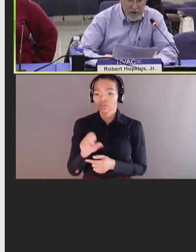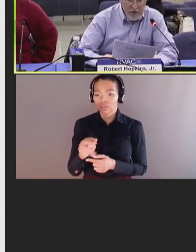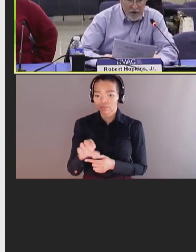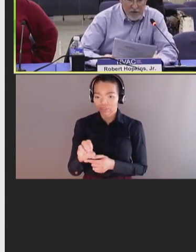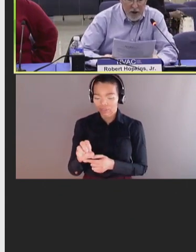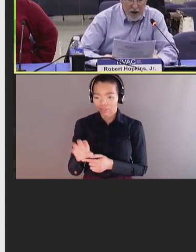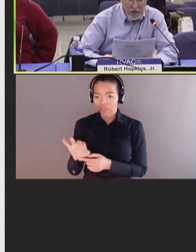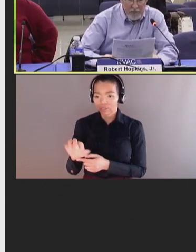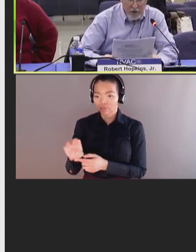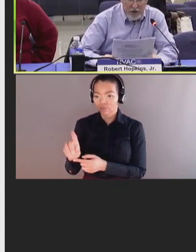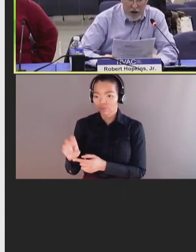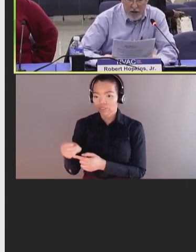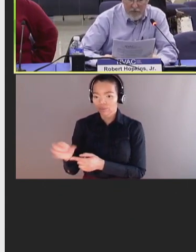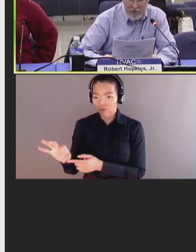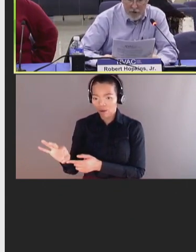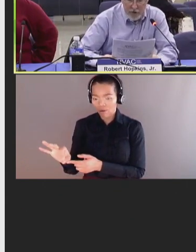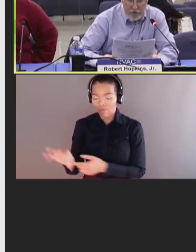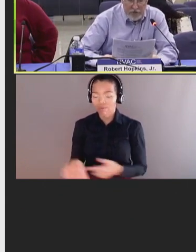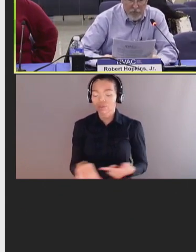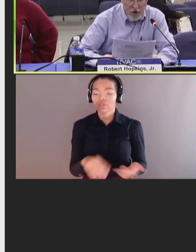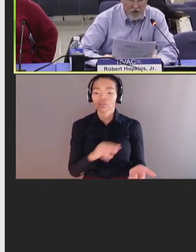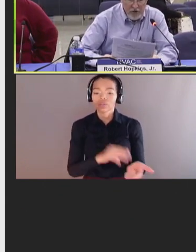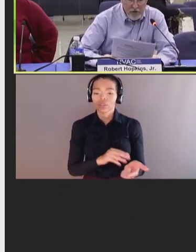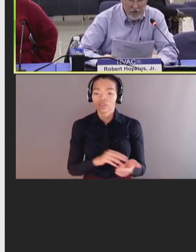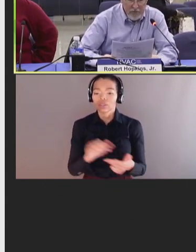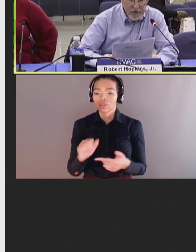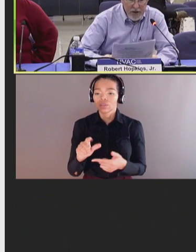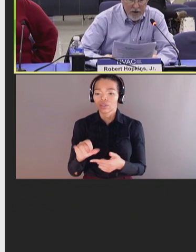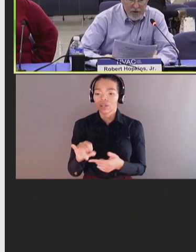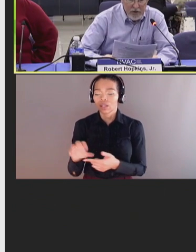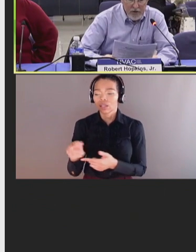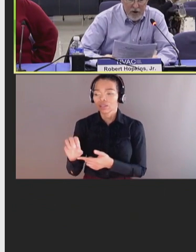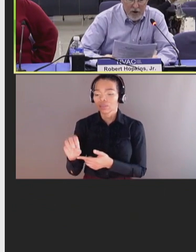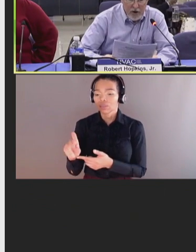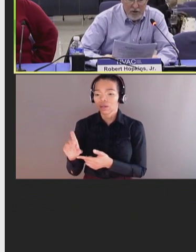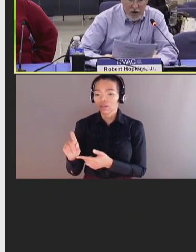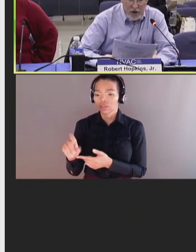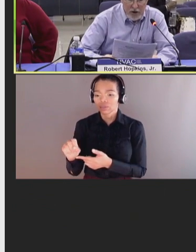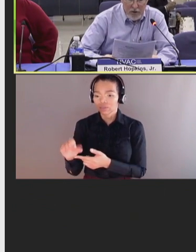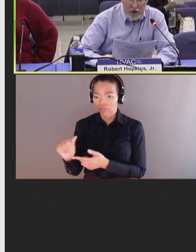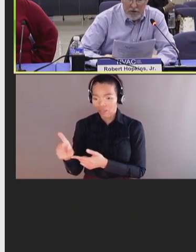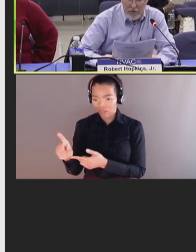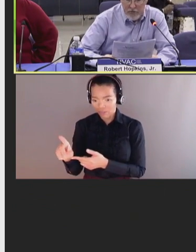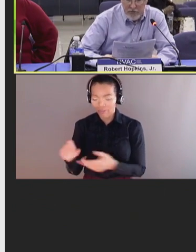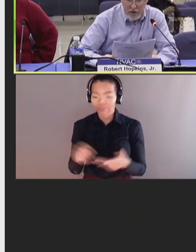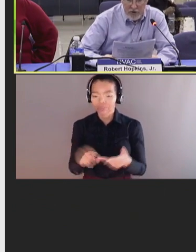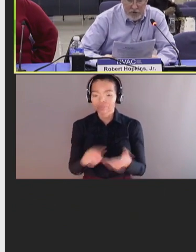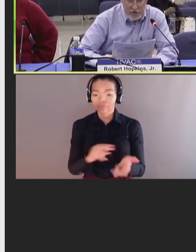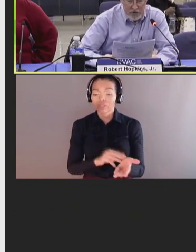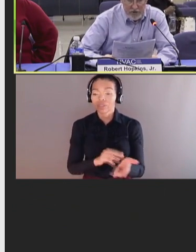Dr. Ali Mokdad from the University of Washington, Dr. Tara Jatlaoui from Centers for Disease Control